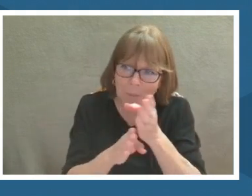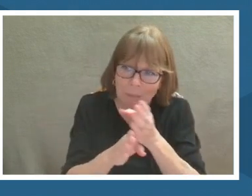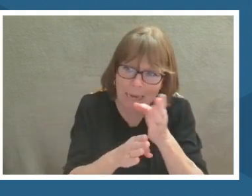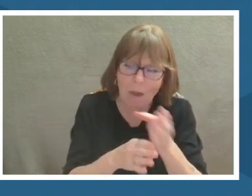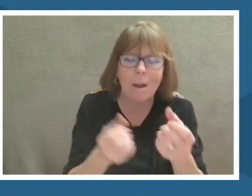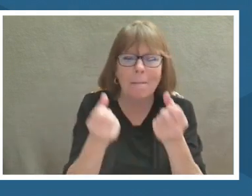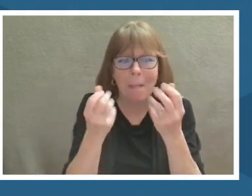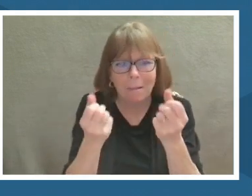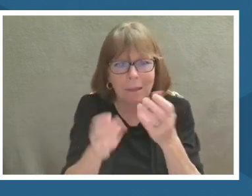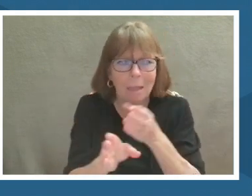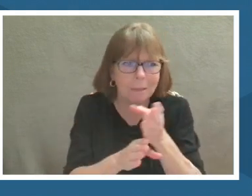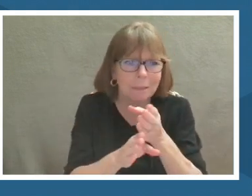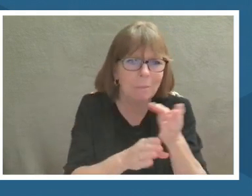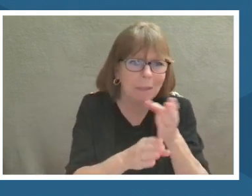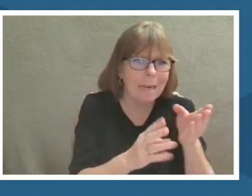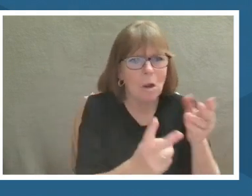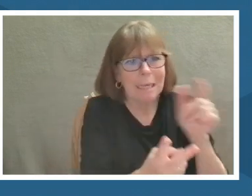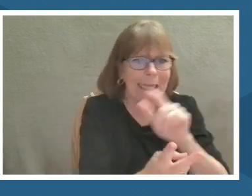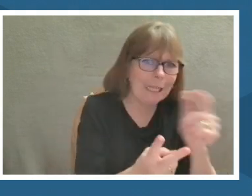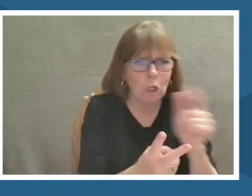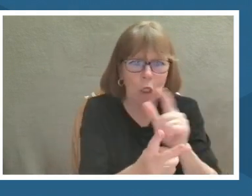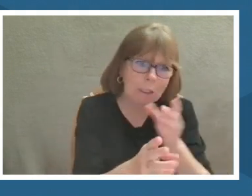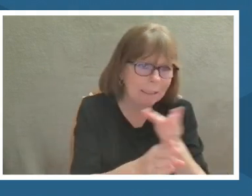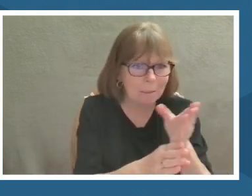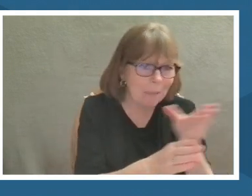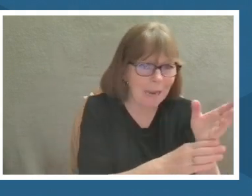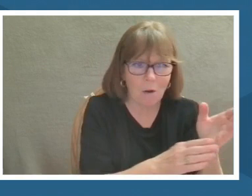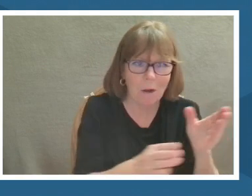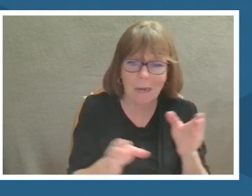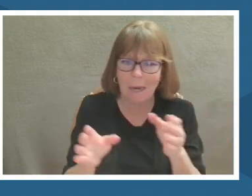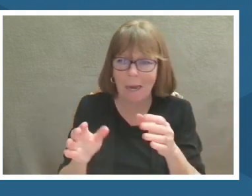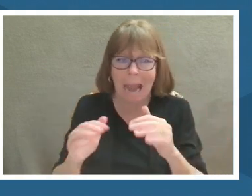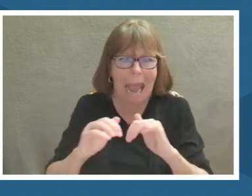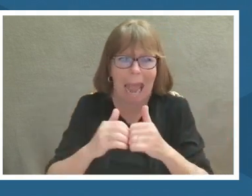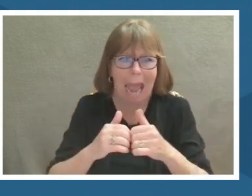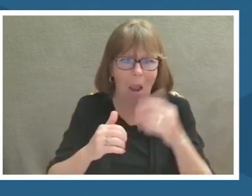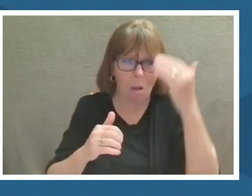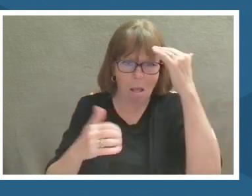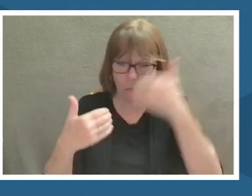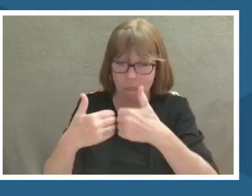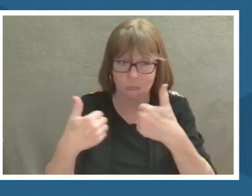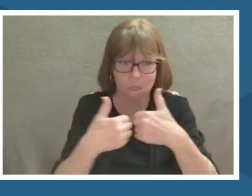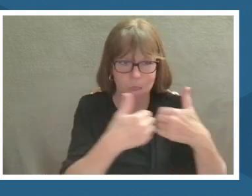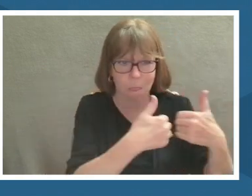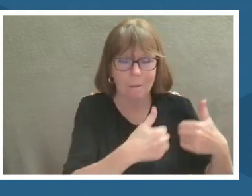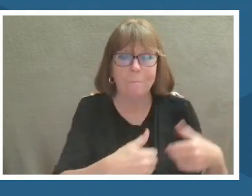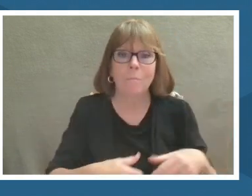what we hope in a report that will soon